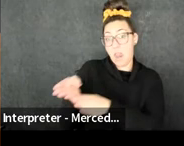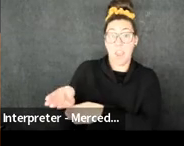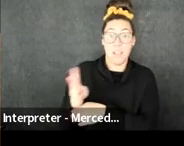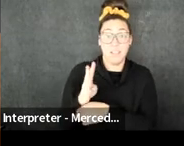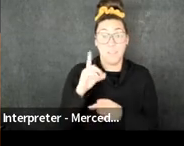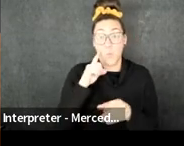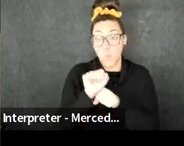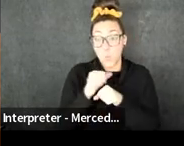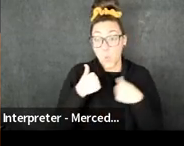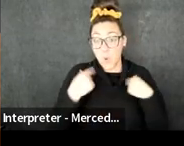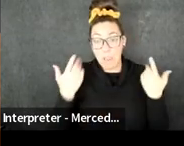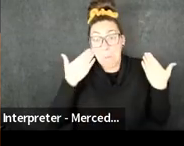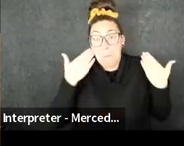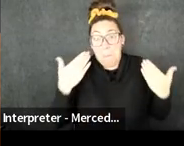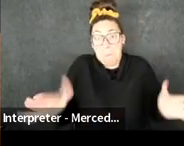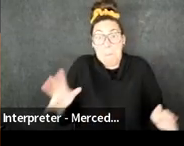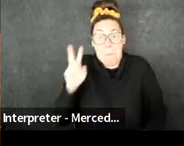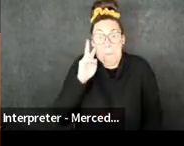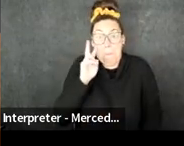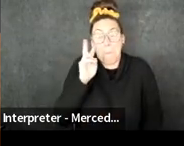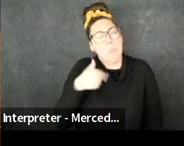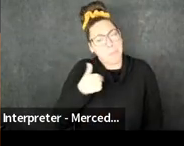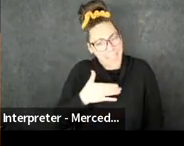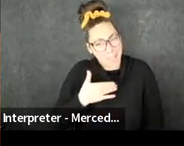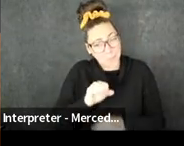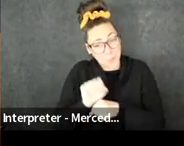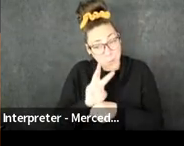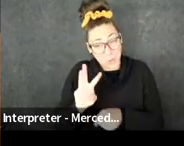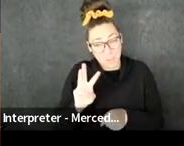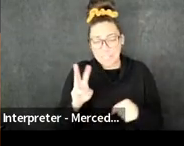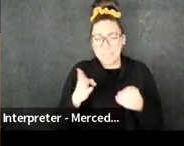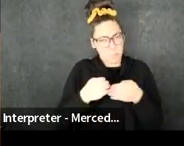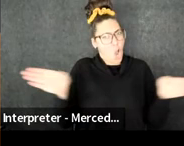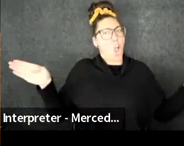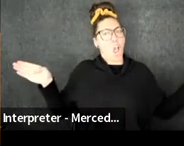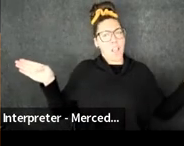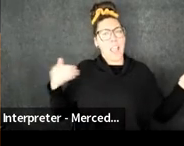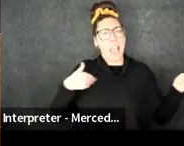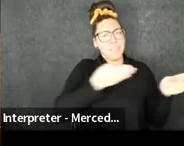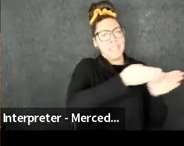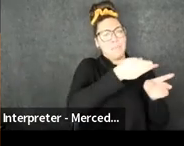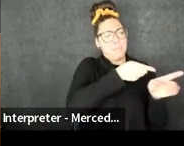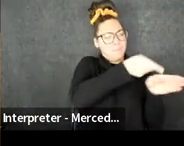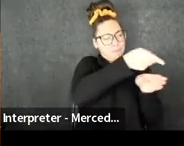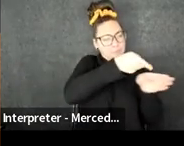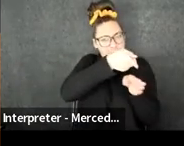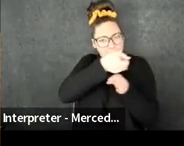but I am glad that social work is a very broad field and I'm able to enter in many fields,